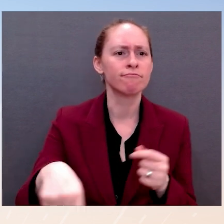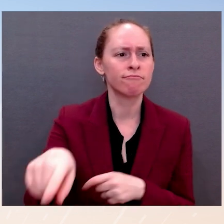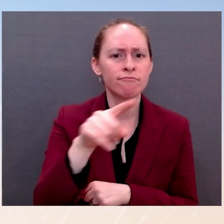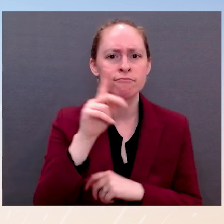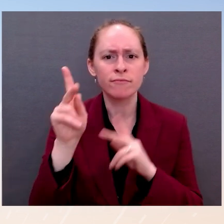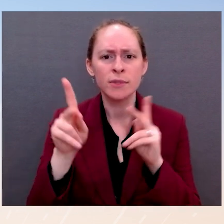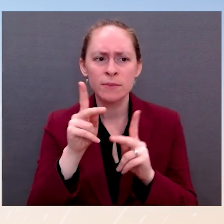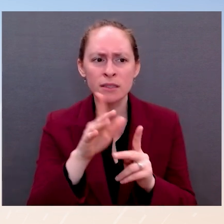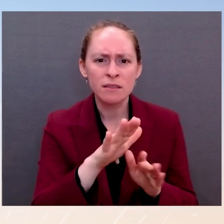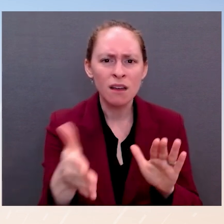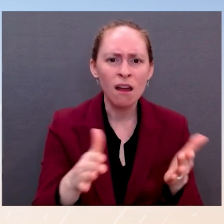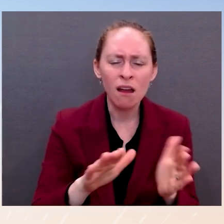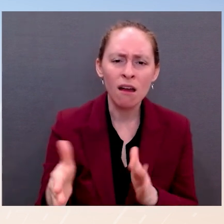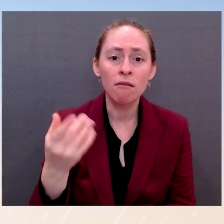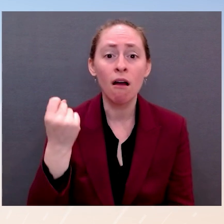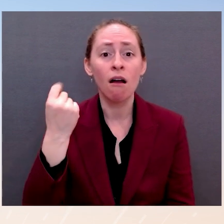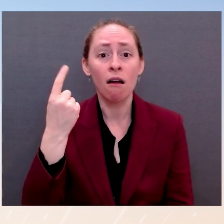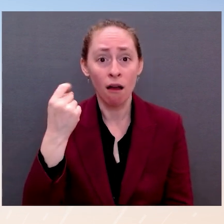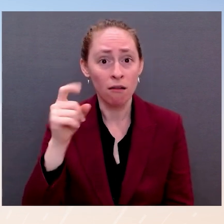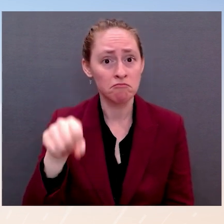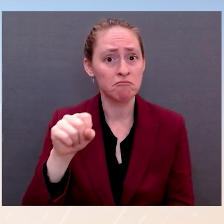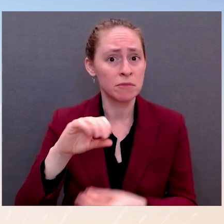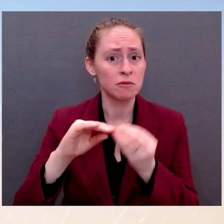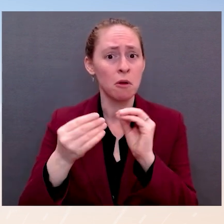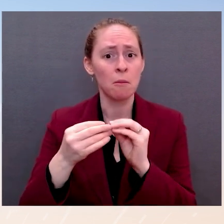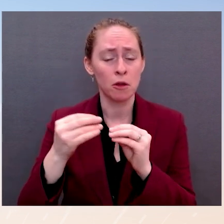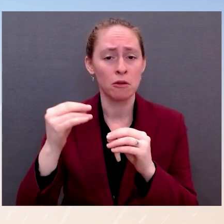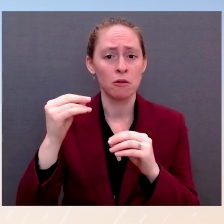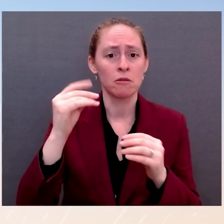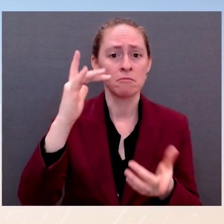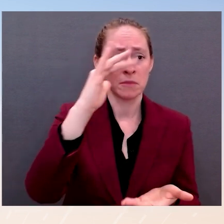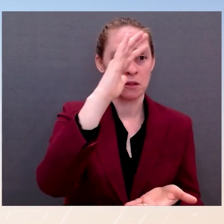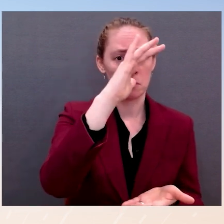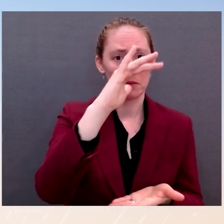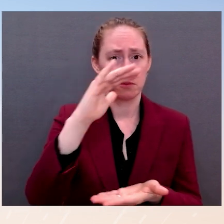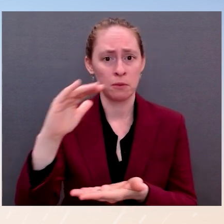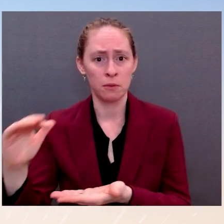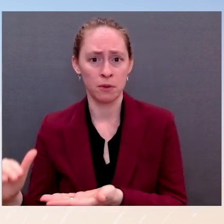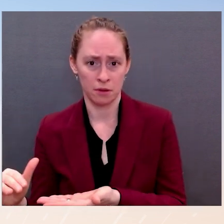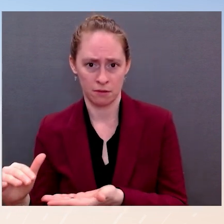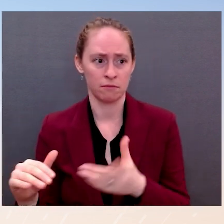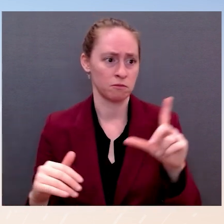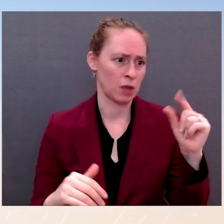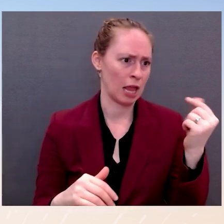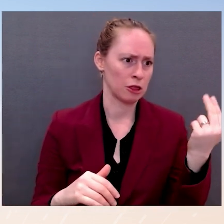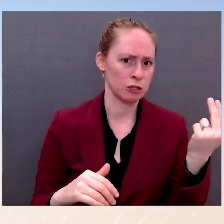the rates have declined for all races and ethnicities between 2013 and 18.